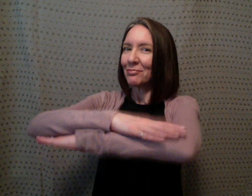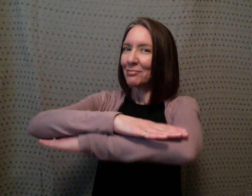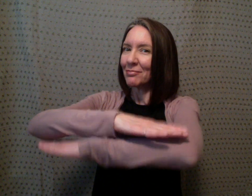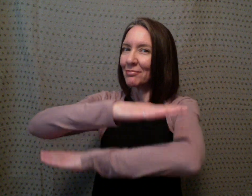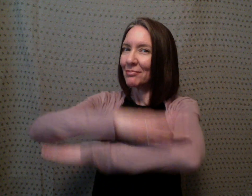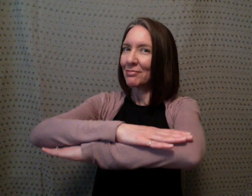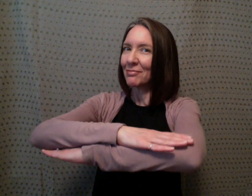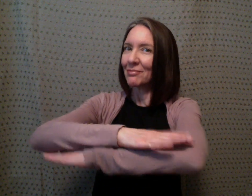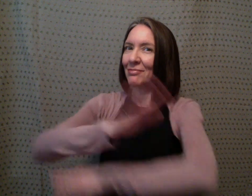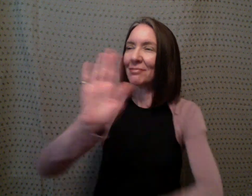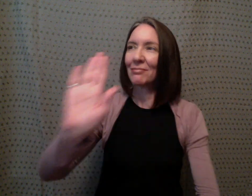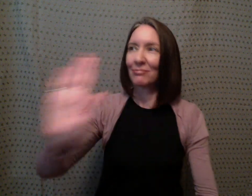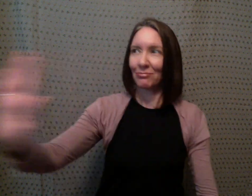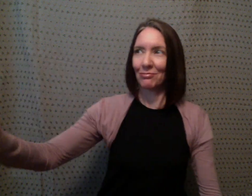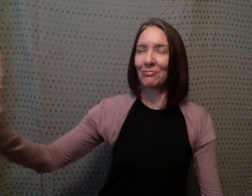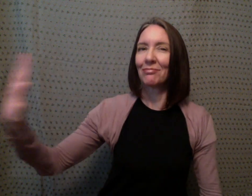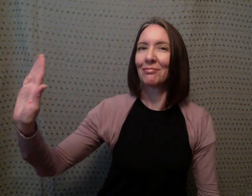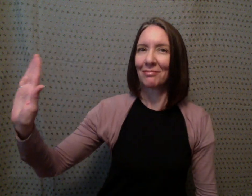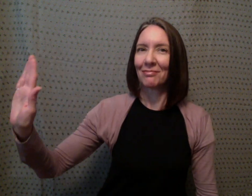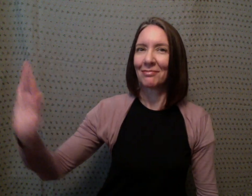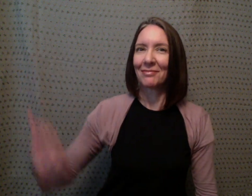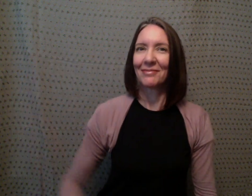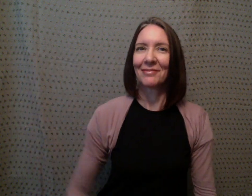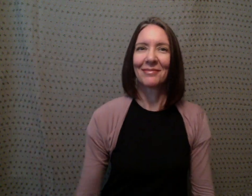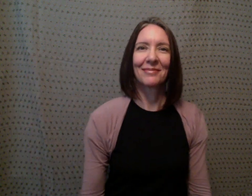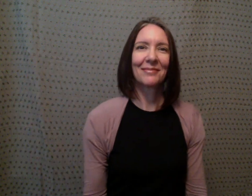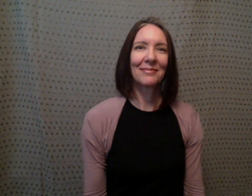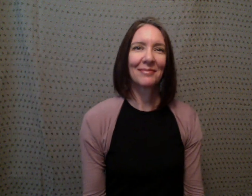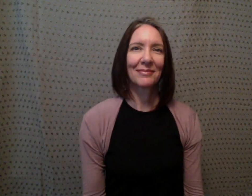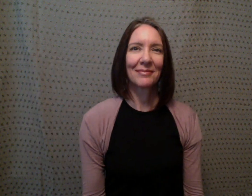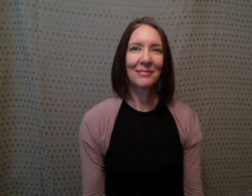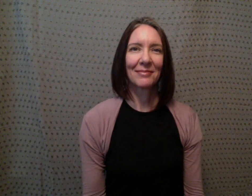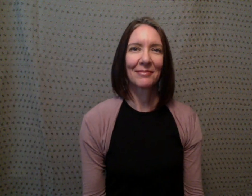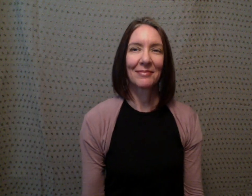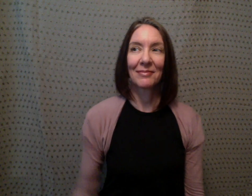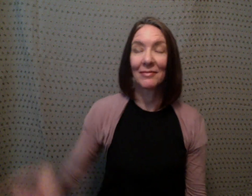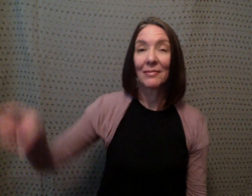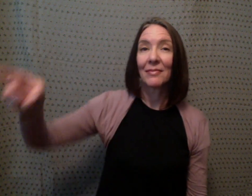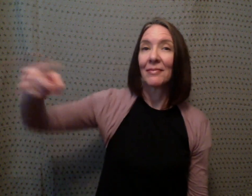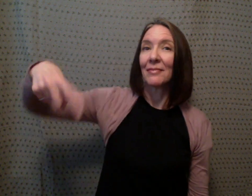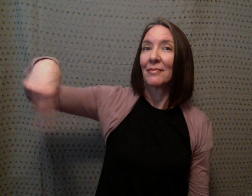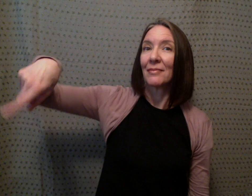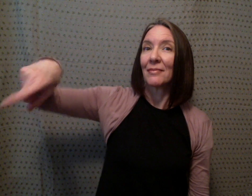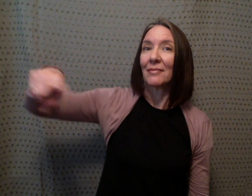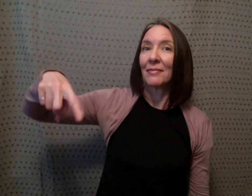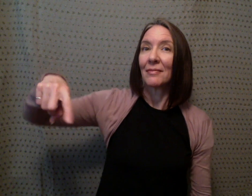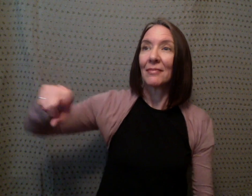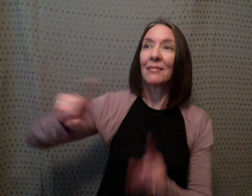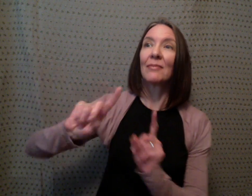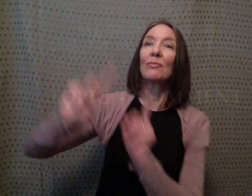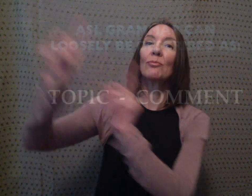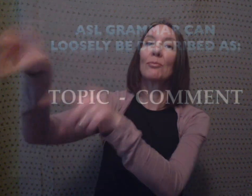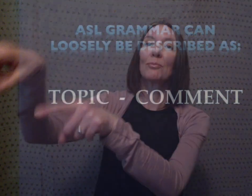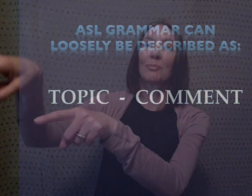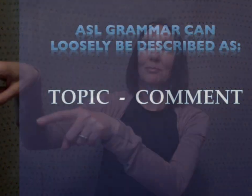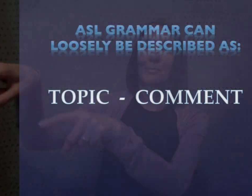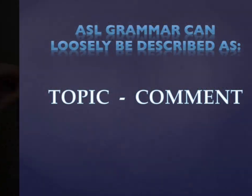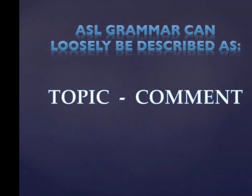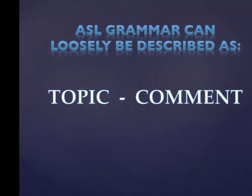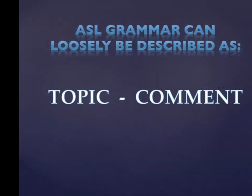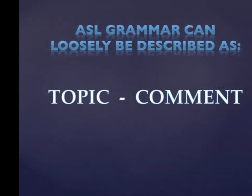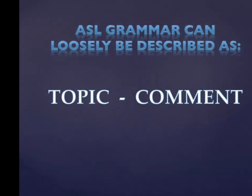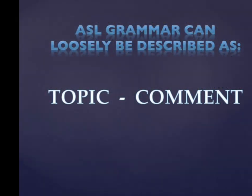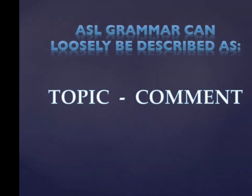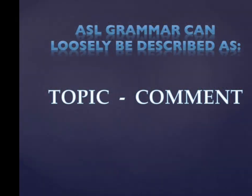The table is theirs. They're going. ASL